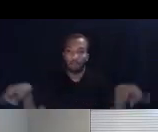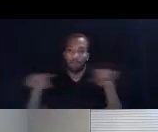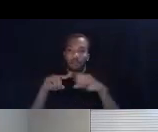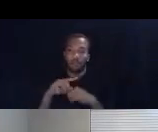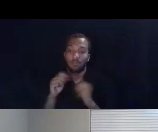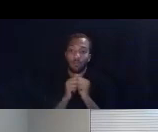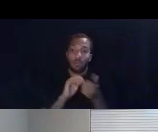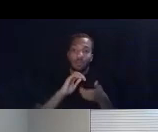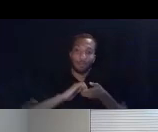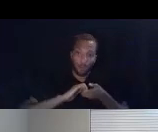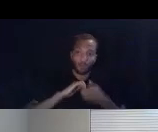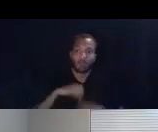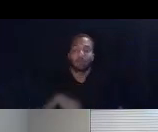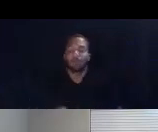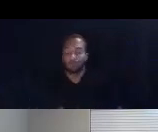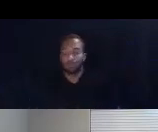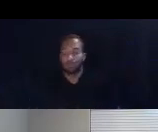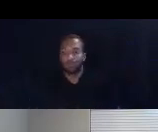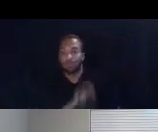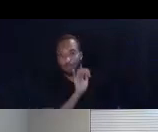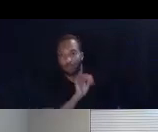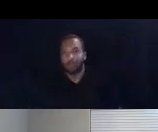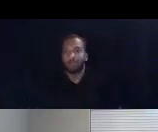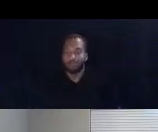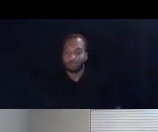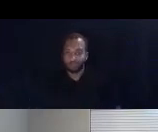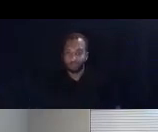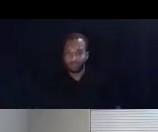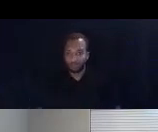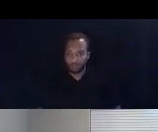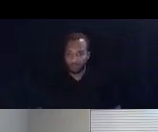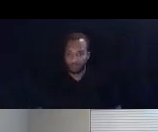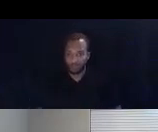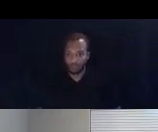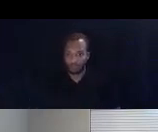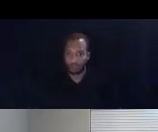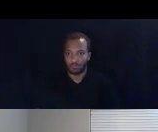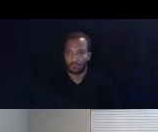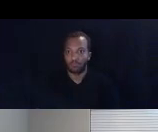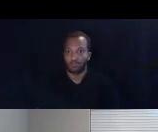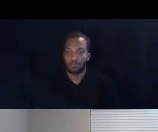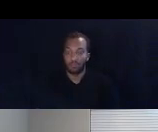but also with our partners most importantly, 'cause they're working very closely